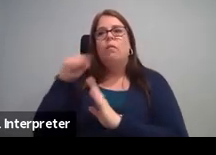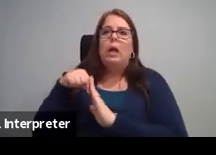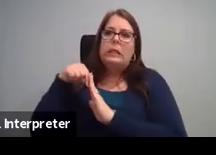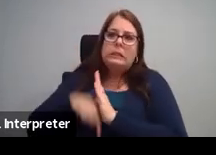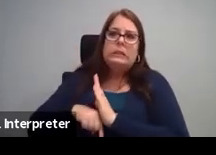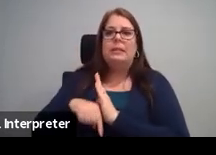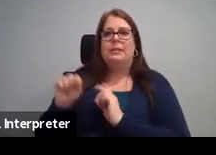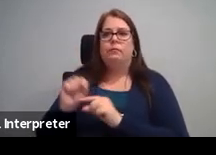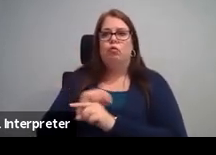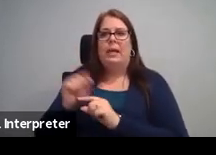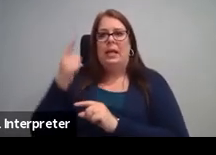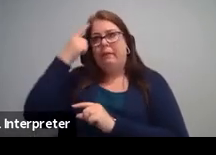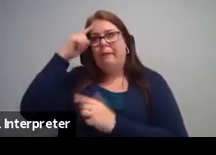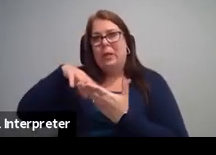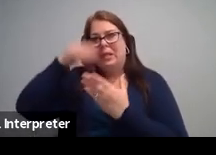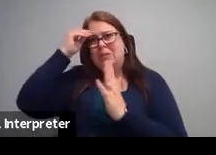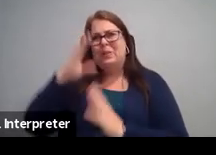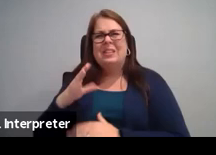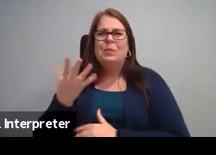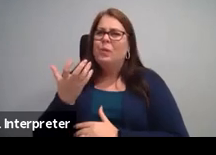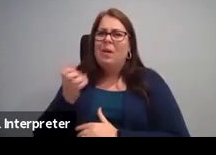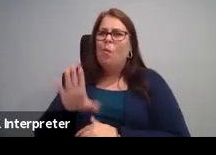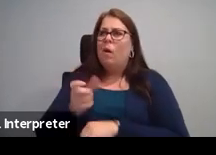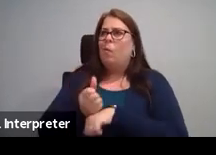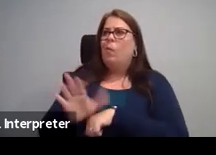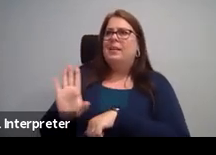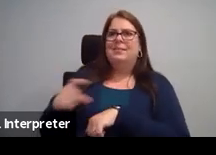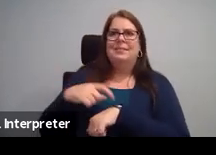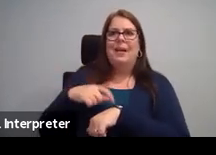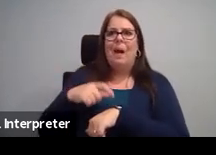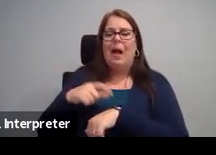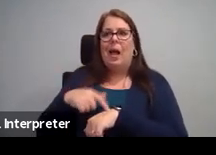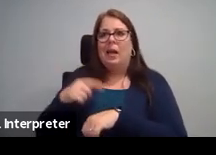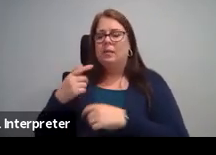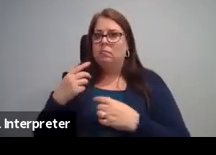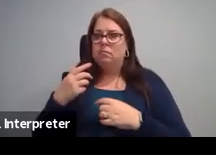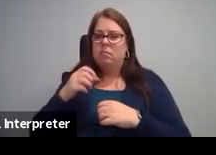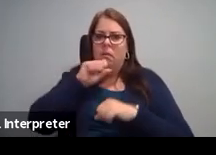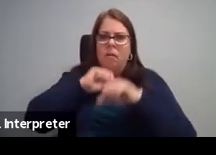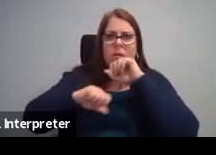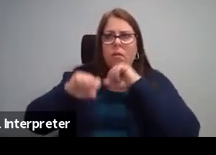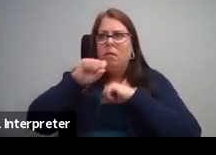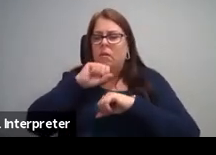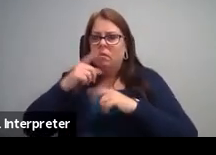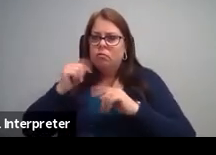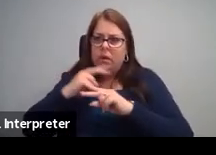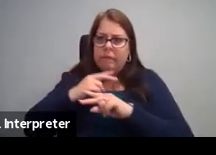Cathy Reznicek: We don't want the students spending time trying to figure out canvas. We want students to focus on